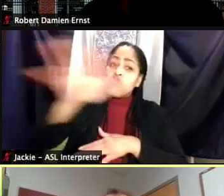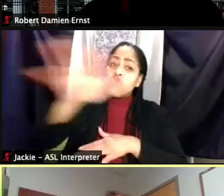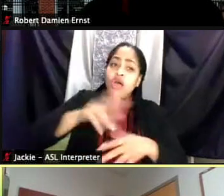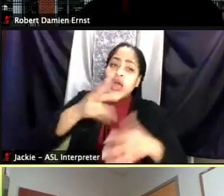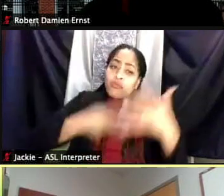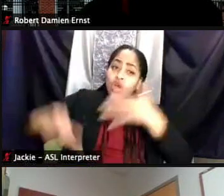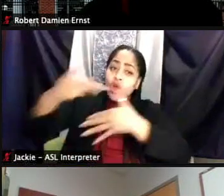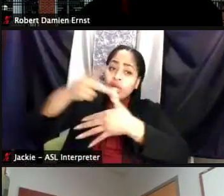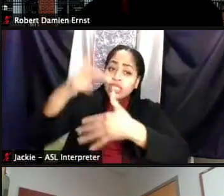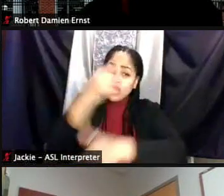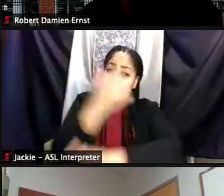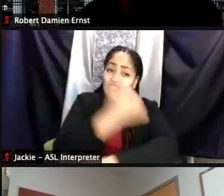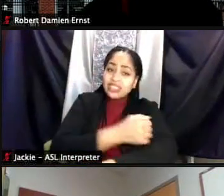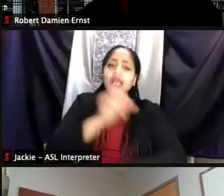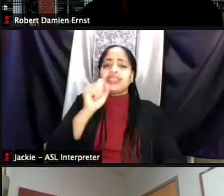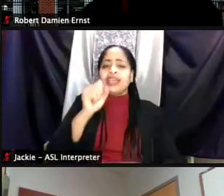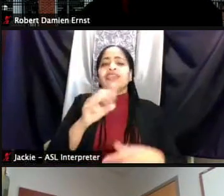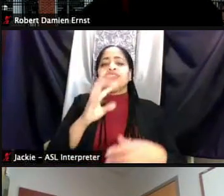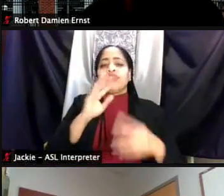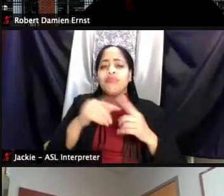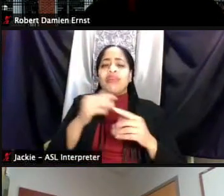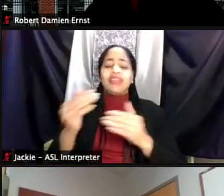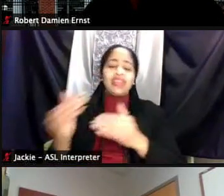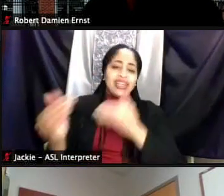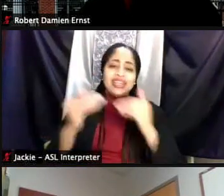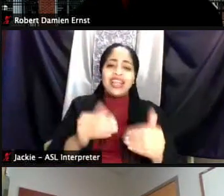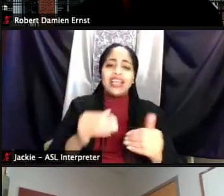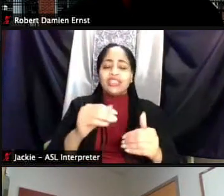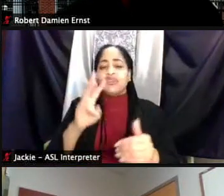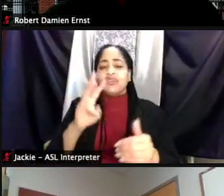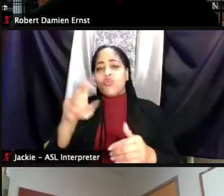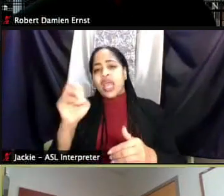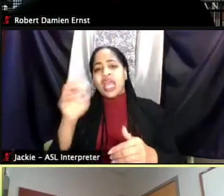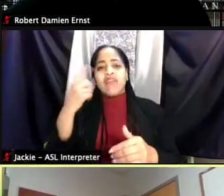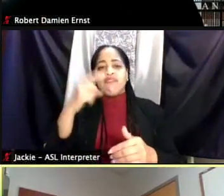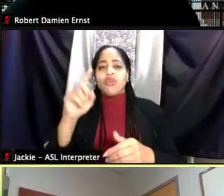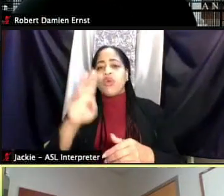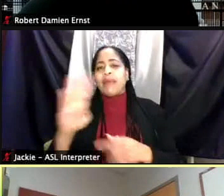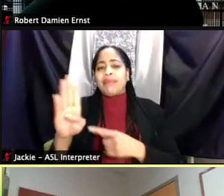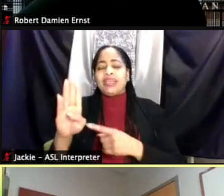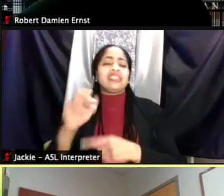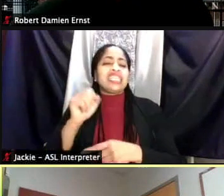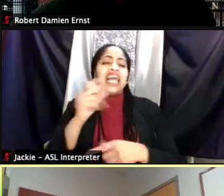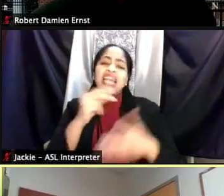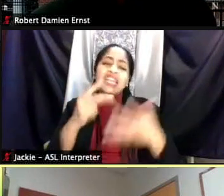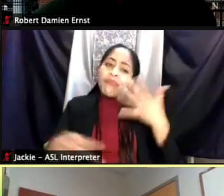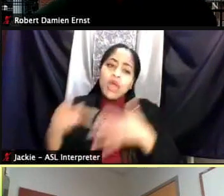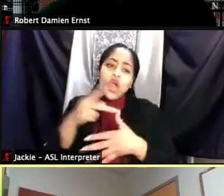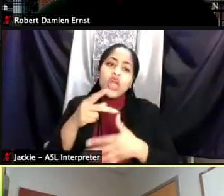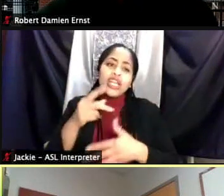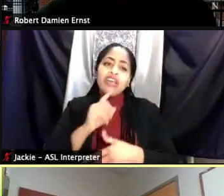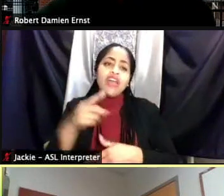I guess we're getting into the next wave of the 1Bs. Yeah, and the priorities they're set by the CDC,